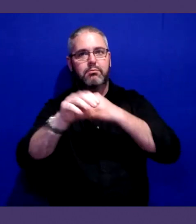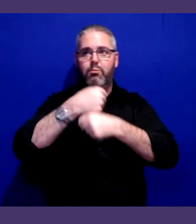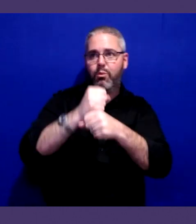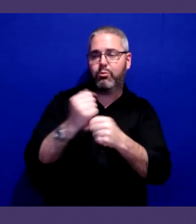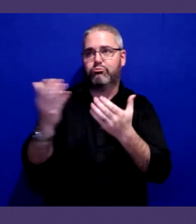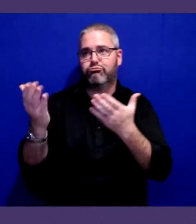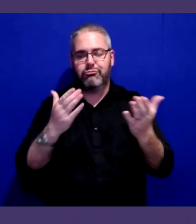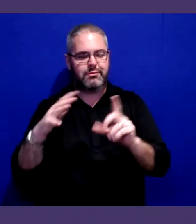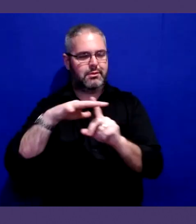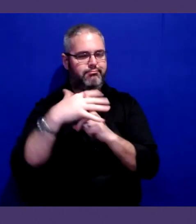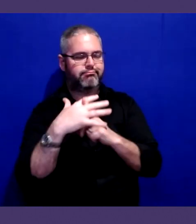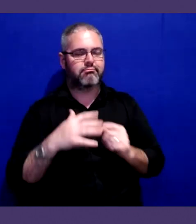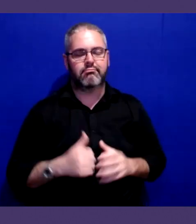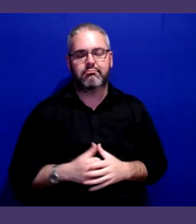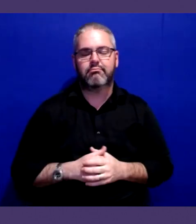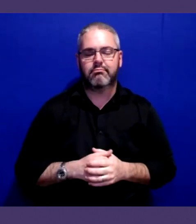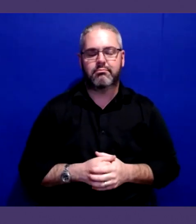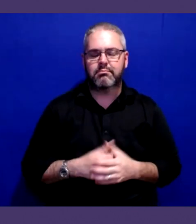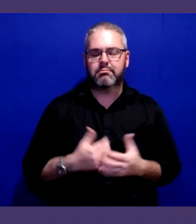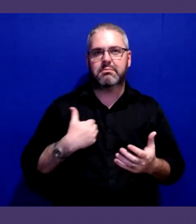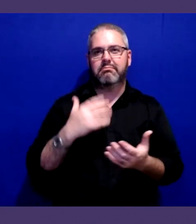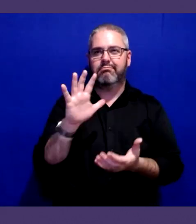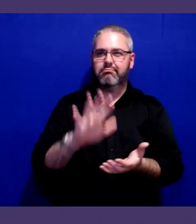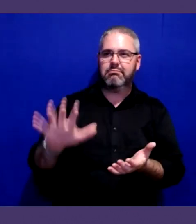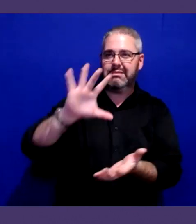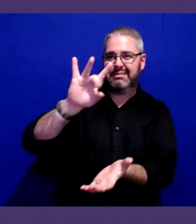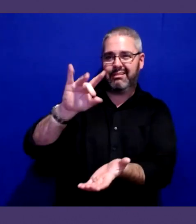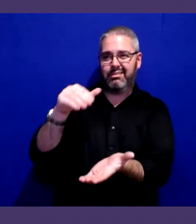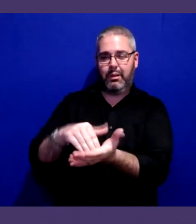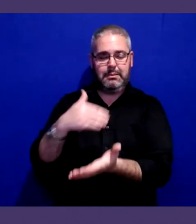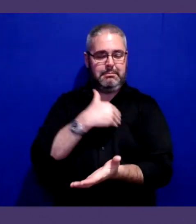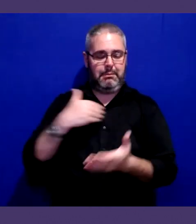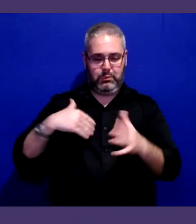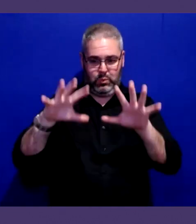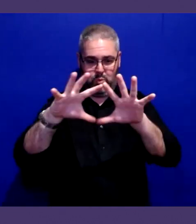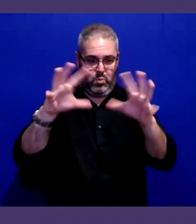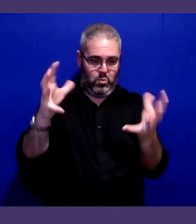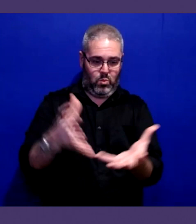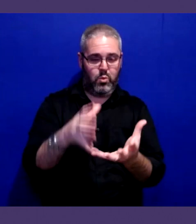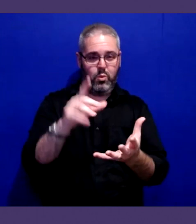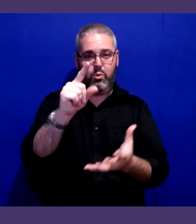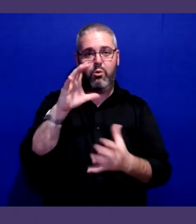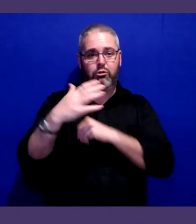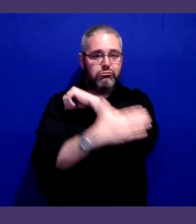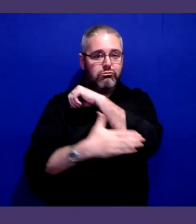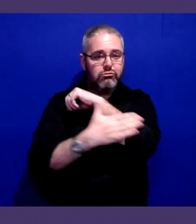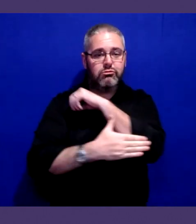We have about 8,000 members around the world in 100 countries with seven geo-local chapters,